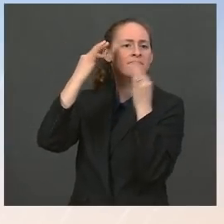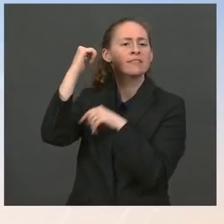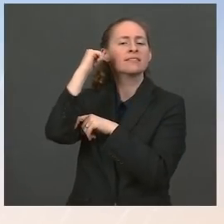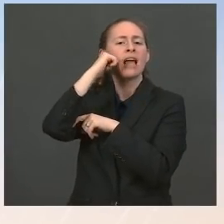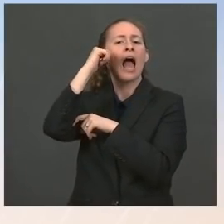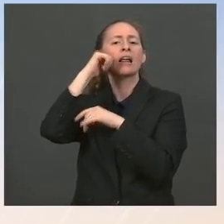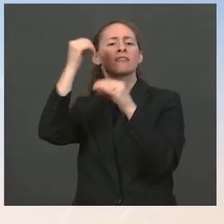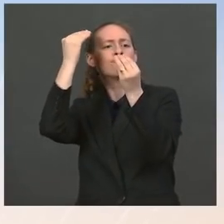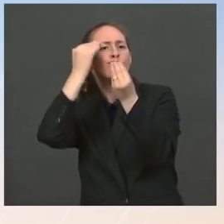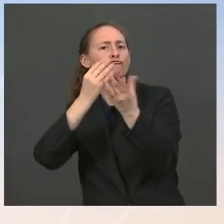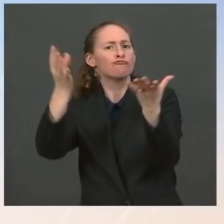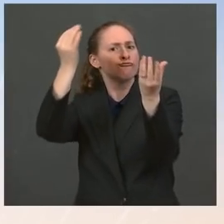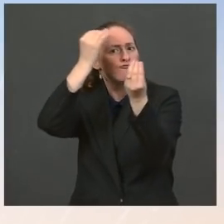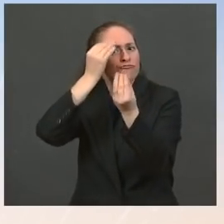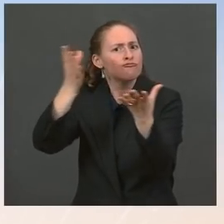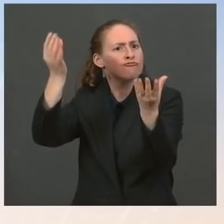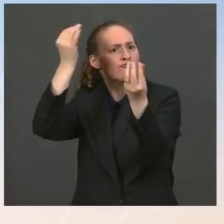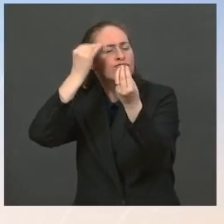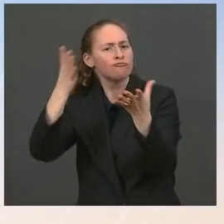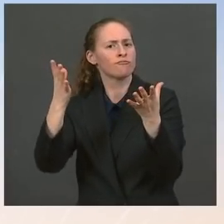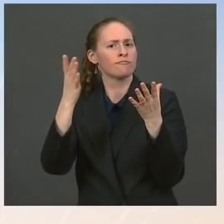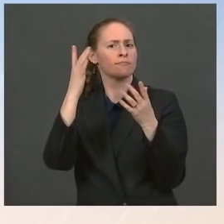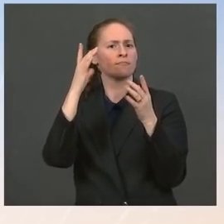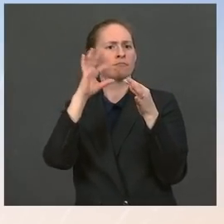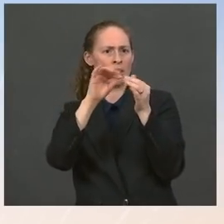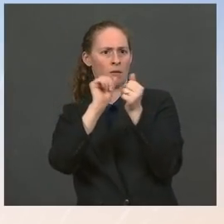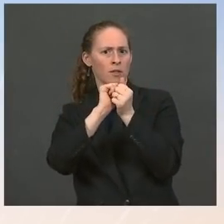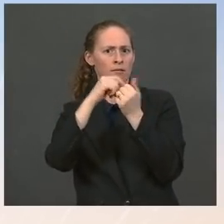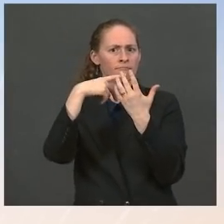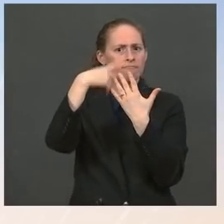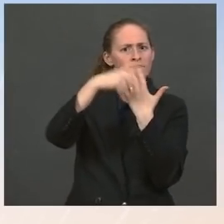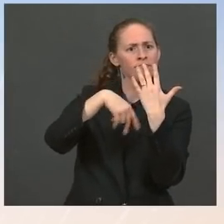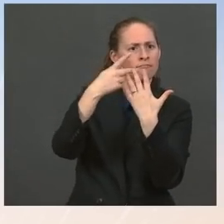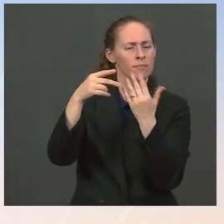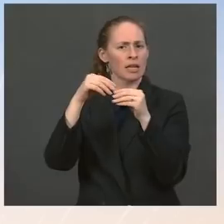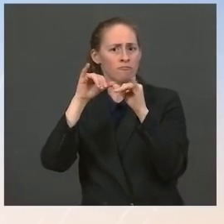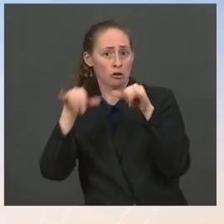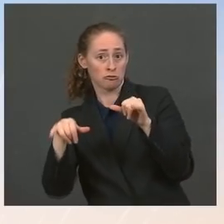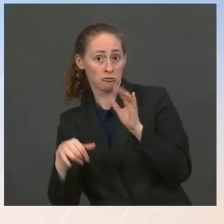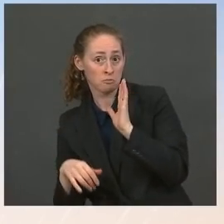and things so that there will be -- Ms. Jean-Pierre: Yeah. The Press: -- an inflow of information